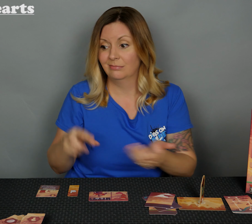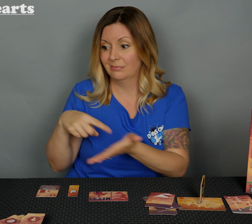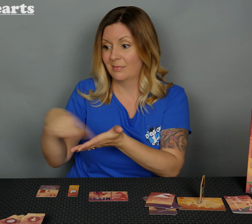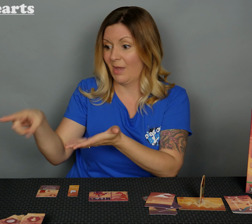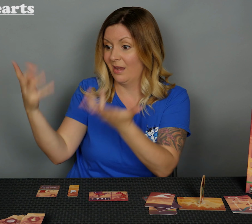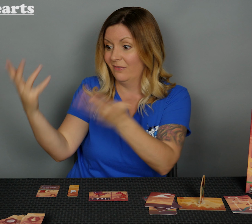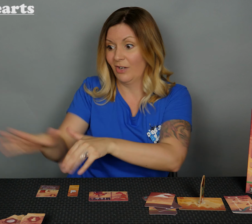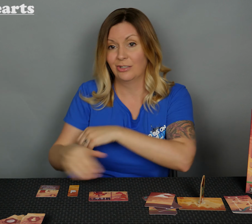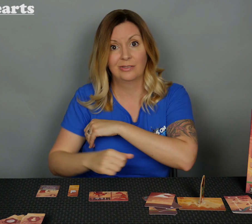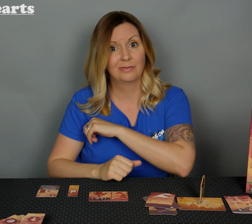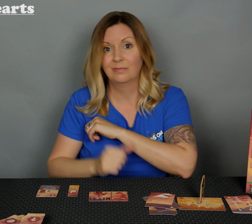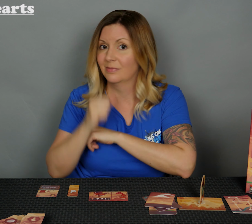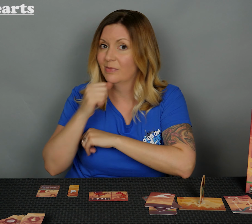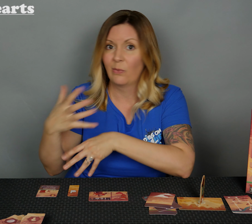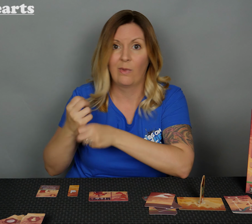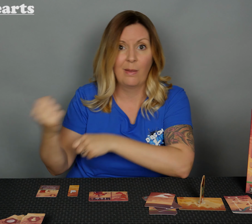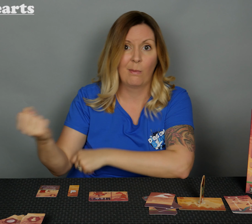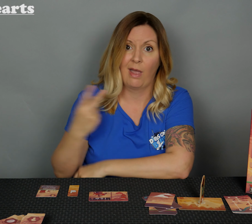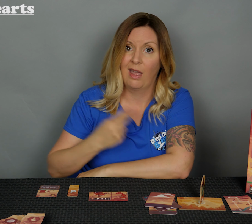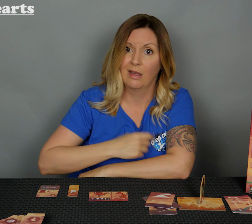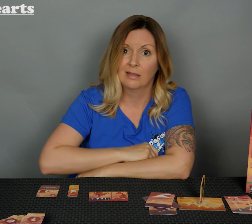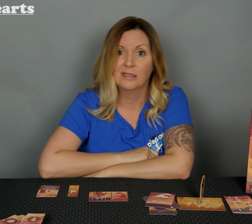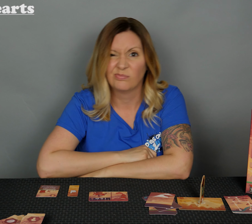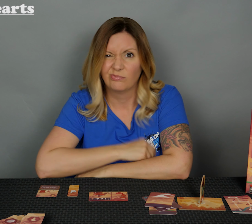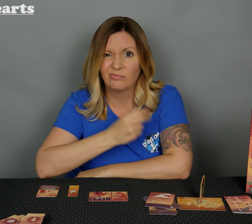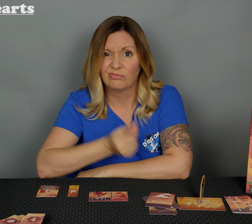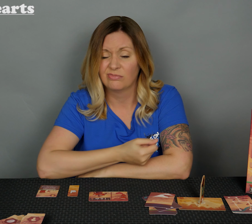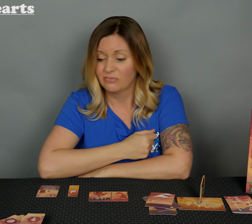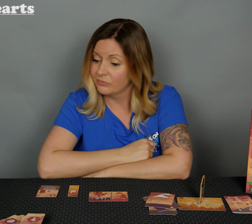You already paid the jump token and can’t get it back.